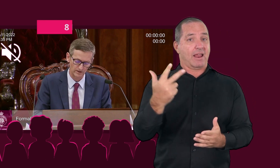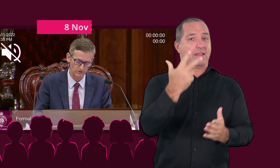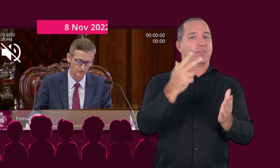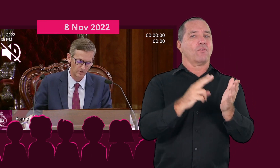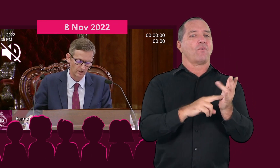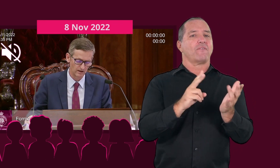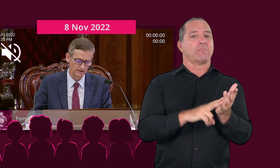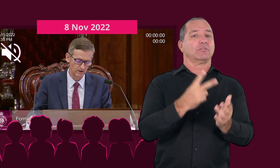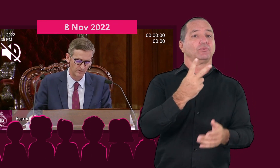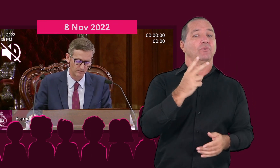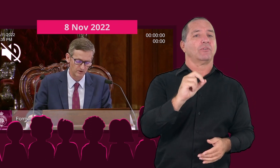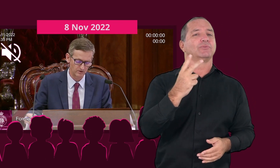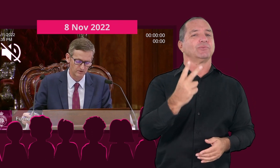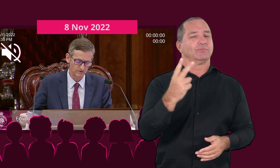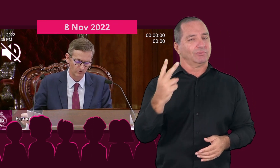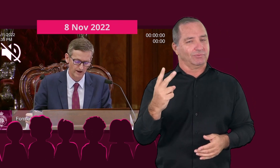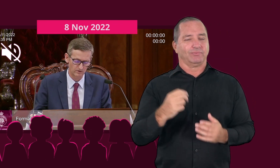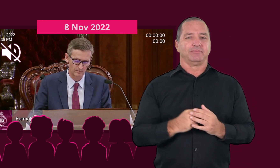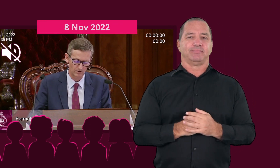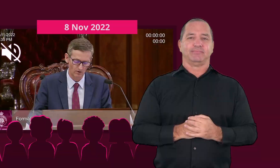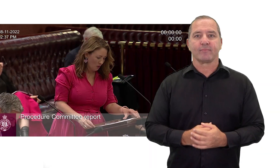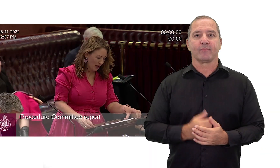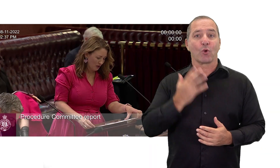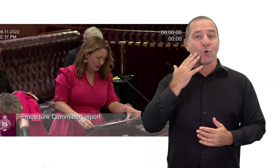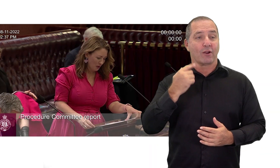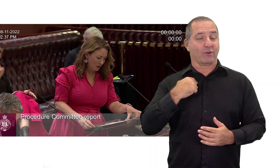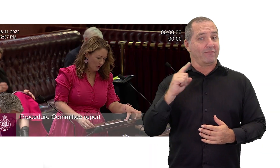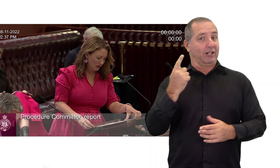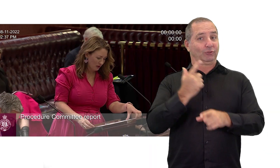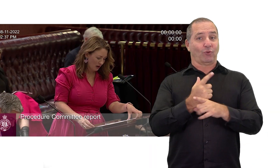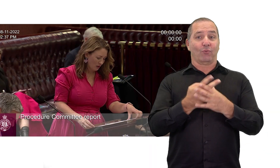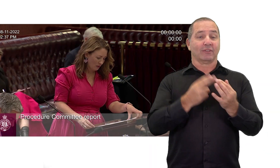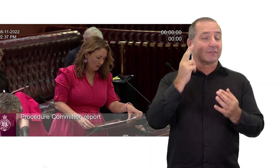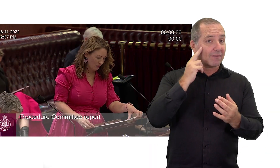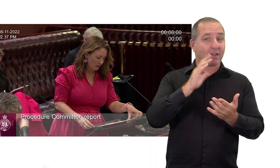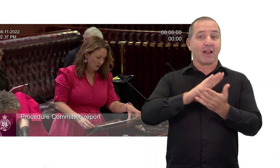on 8 November 2022. Ms Boyd: When I first spoke with